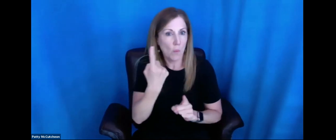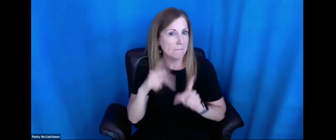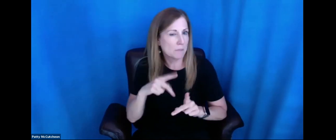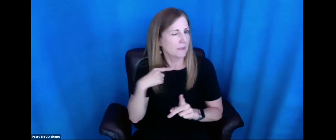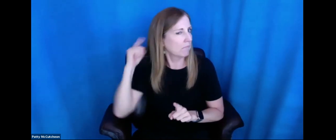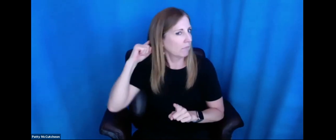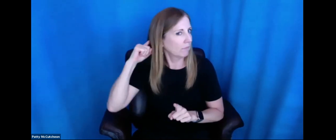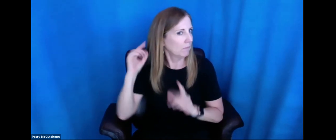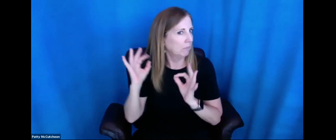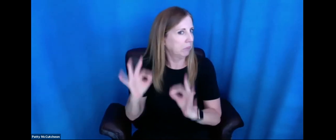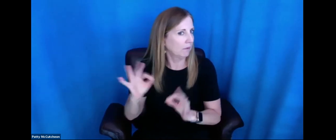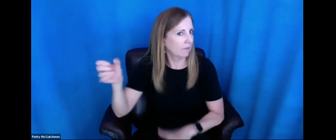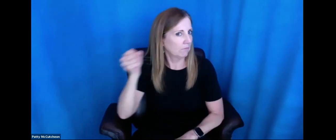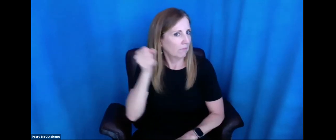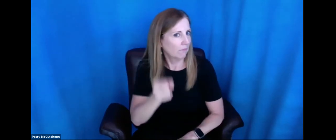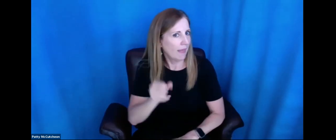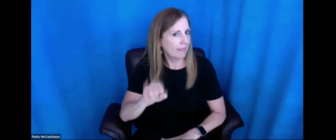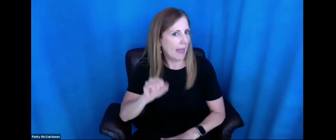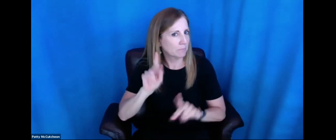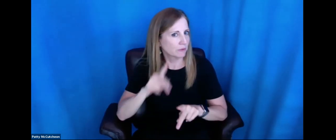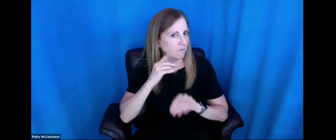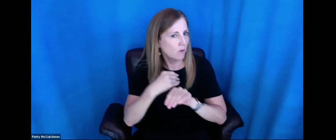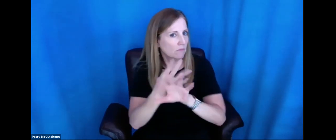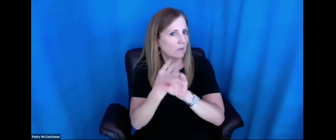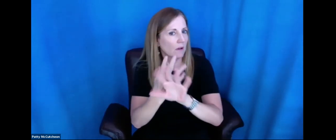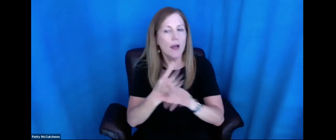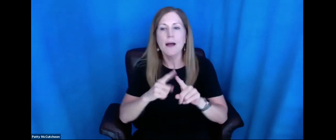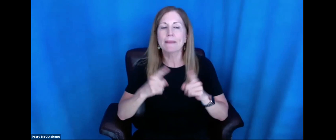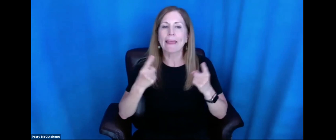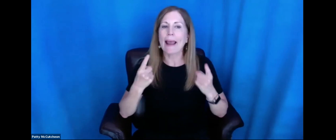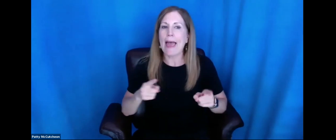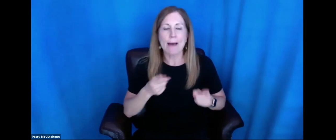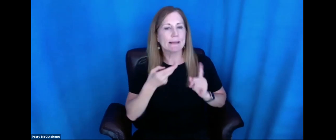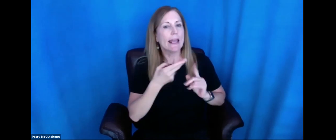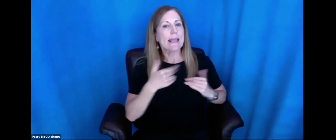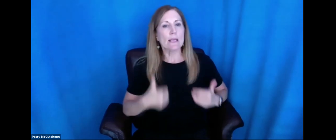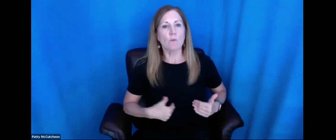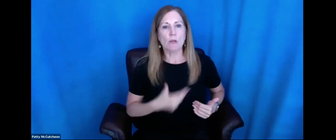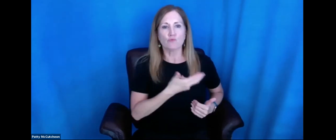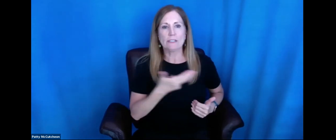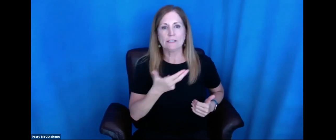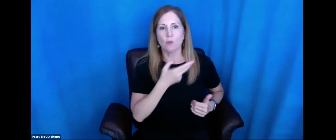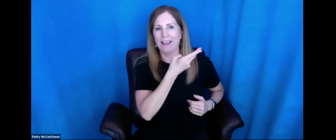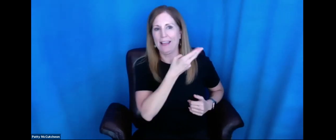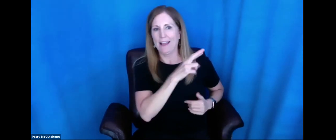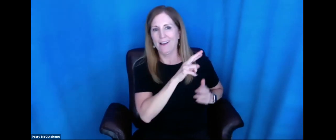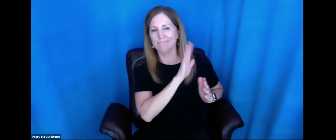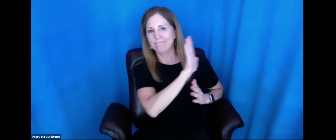going to perform that function. But for some reasons that have to do with human resources that I can't go into right now, at the very last minute, that didn't happen.